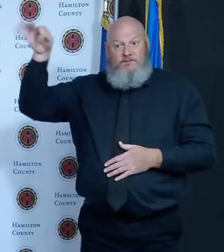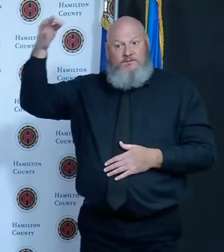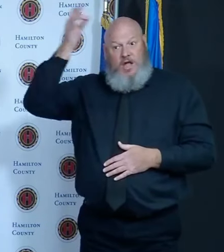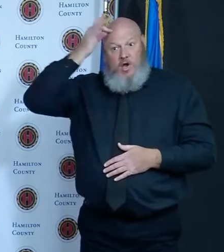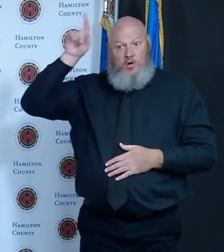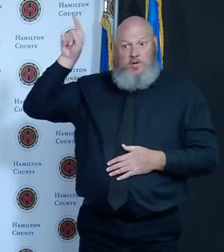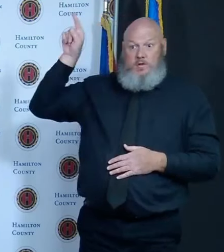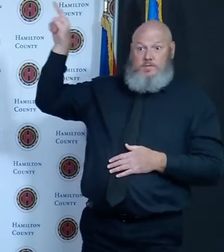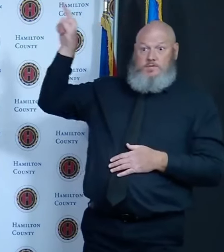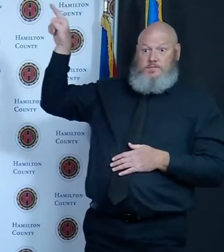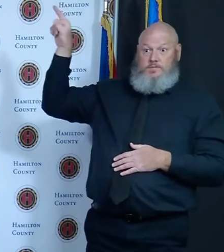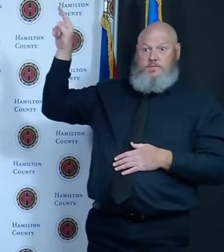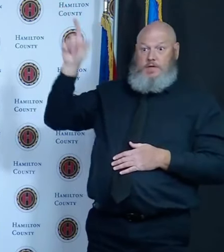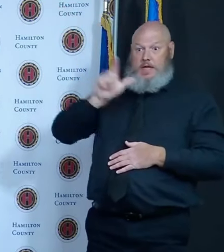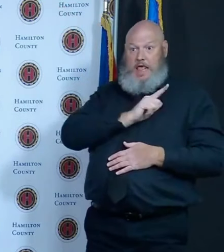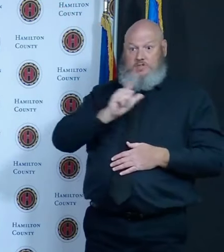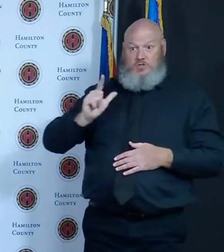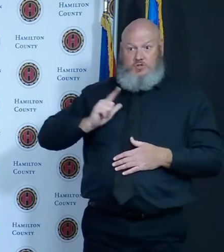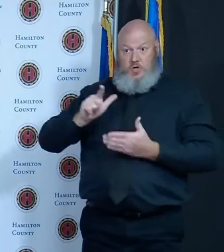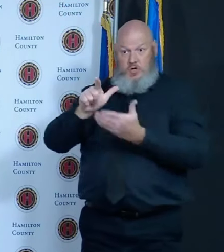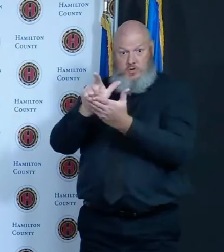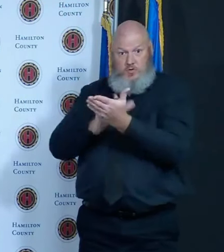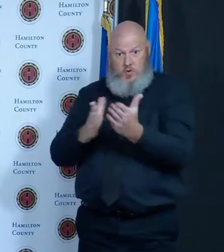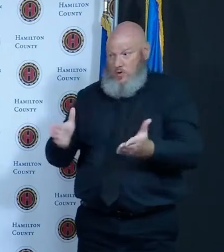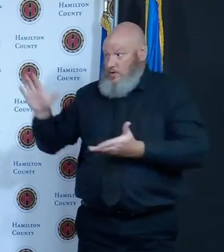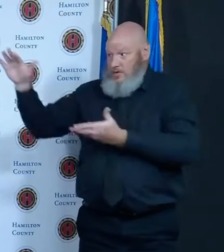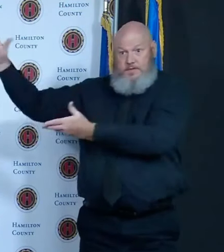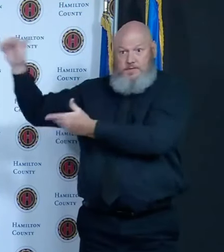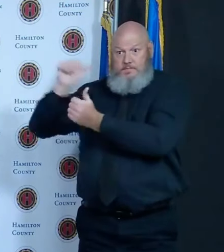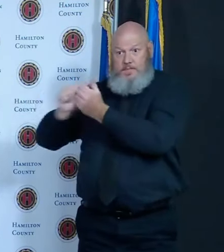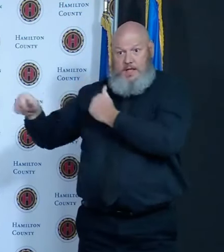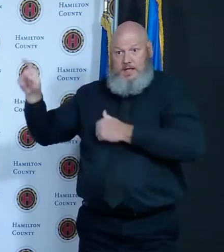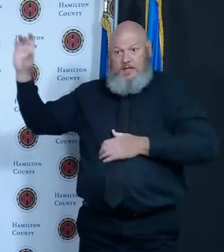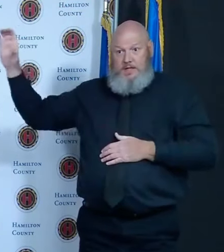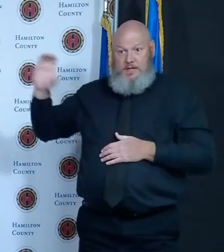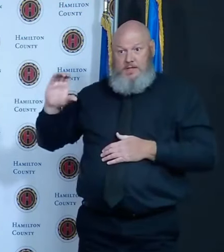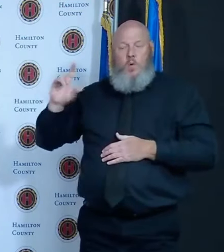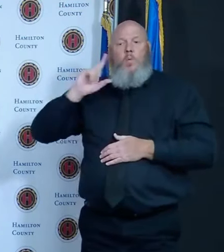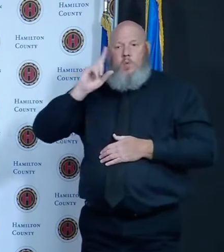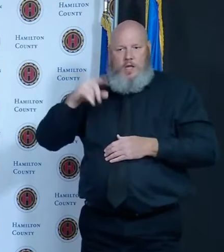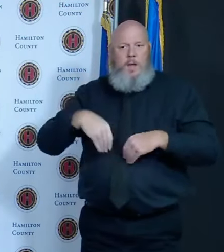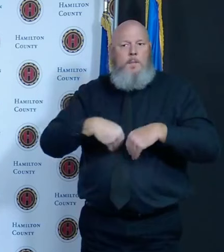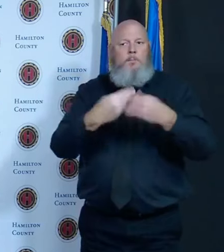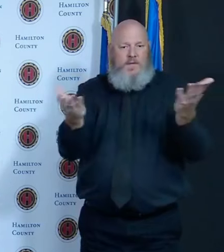right now related to more resources for the PPP and so I think they recognize